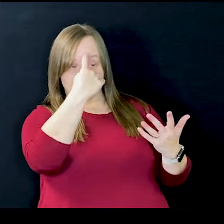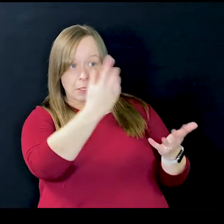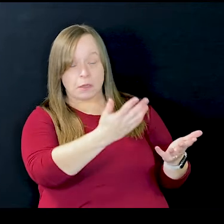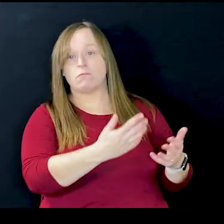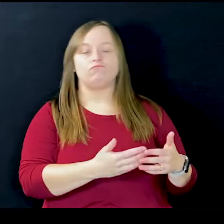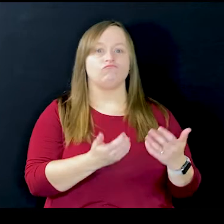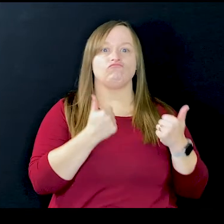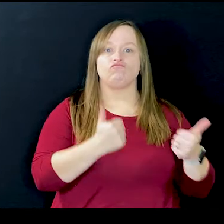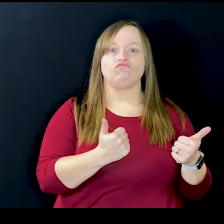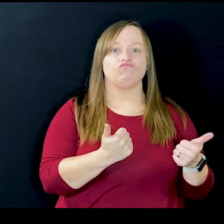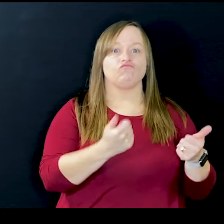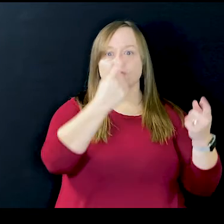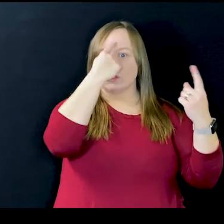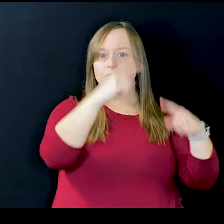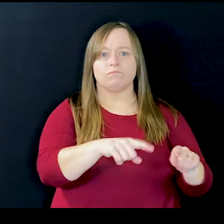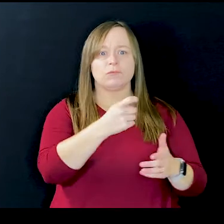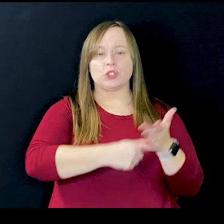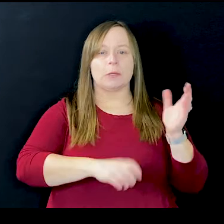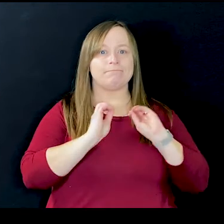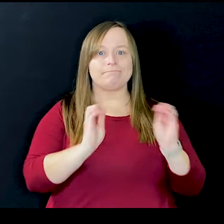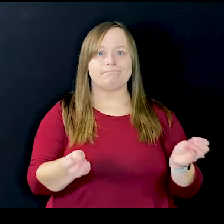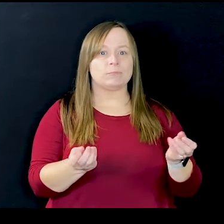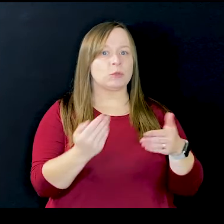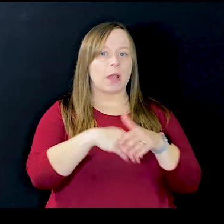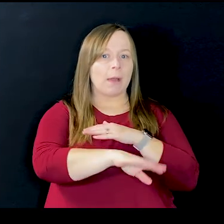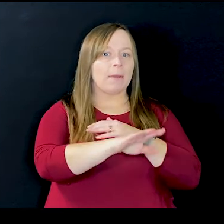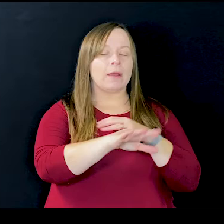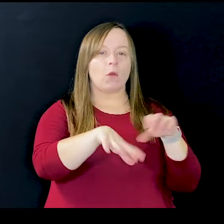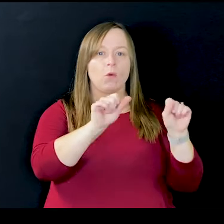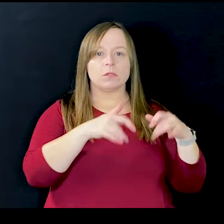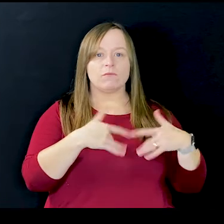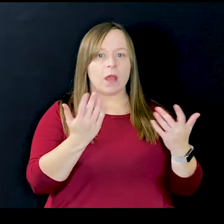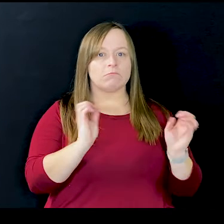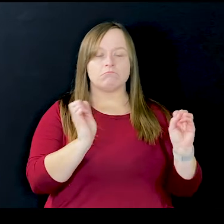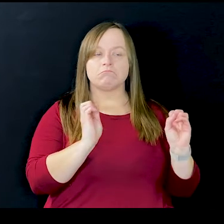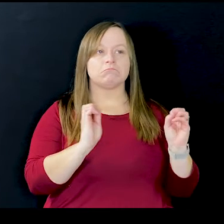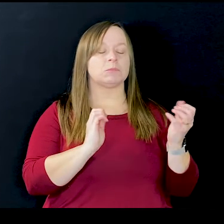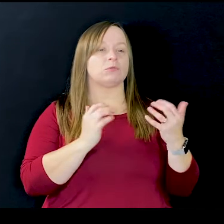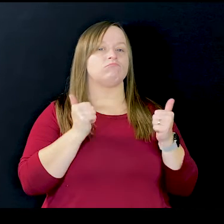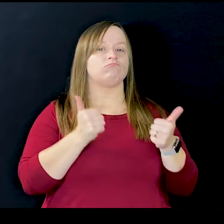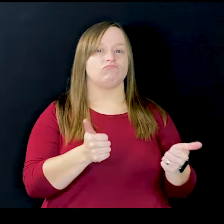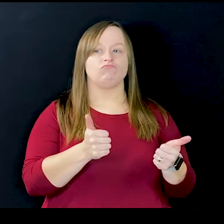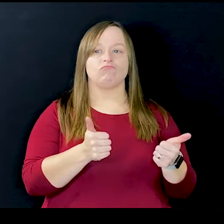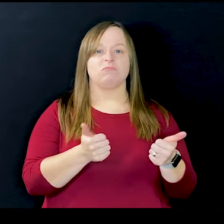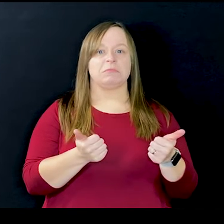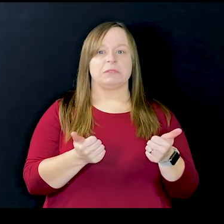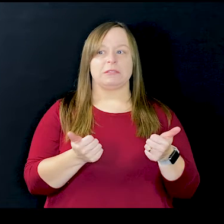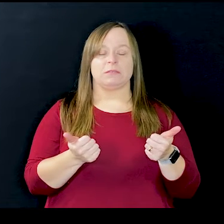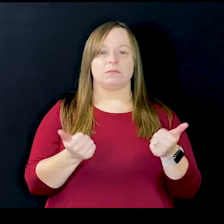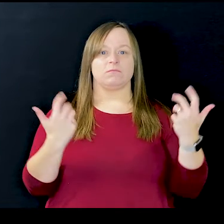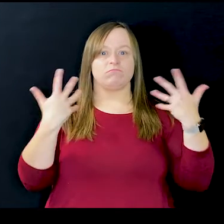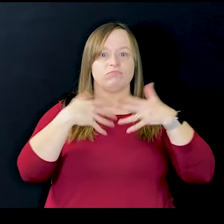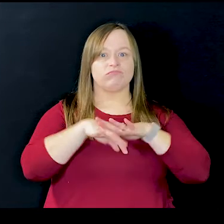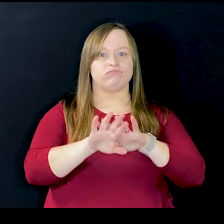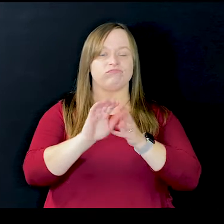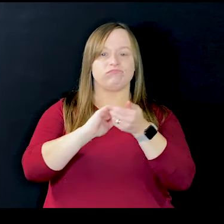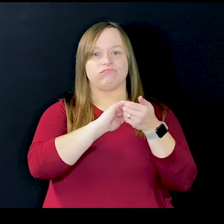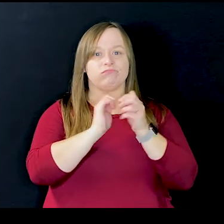And he was on board, he didn't charge us anything to come in. And so really, it was just bringing all those pieces together.